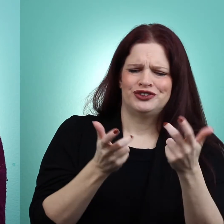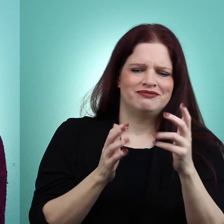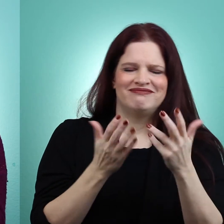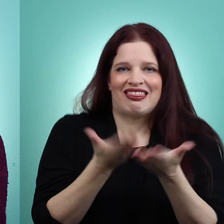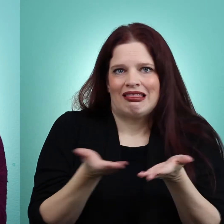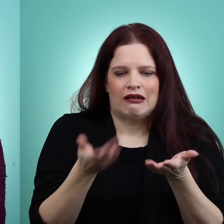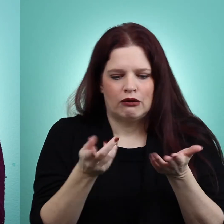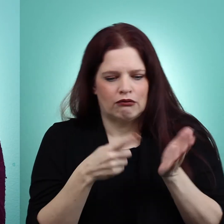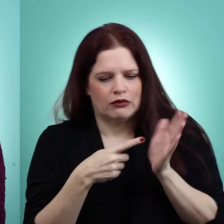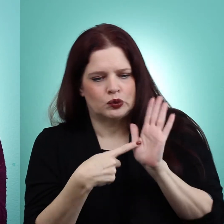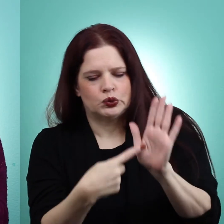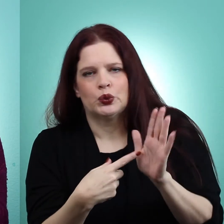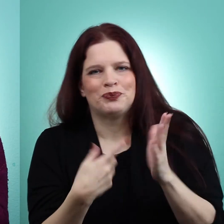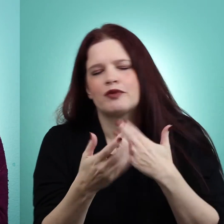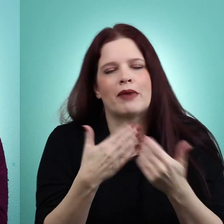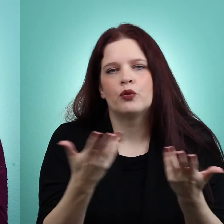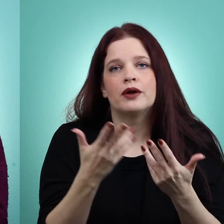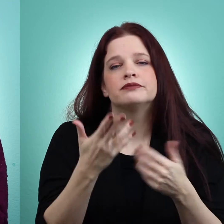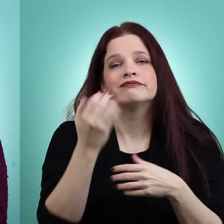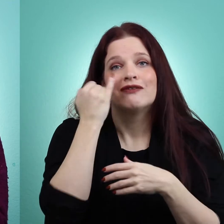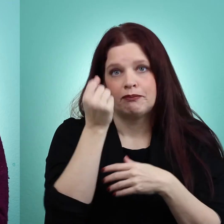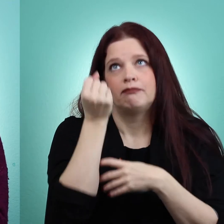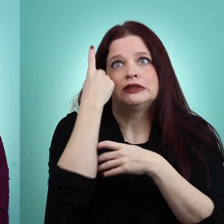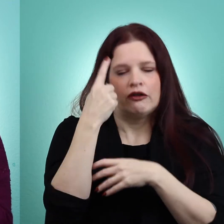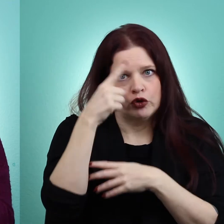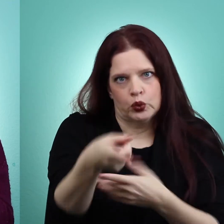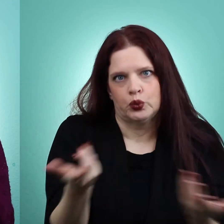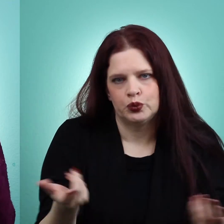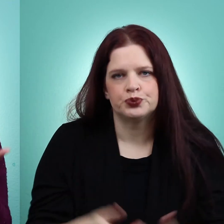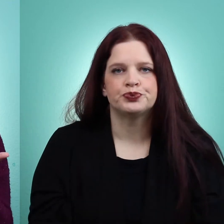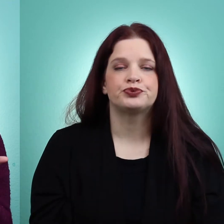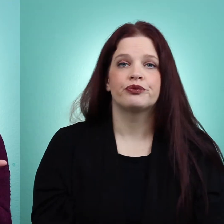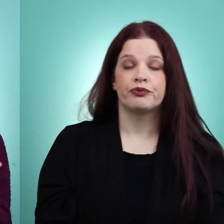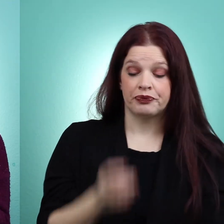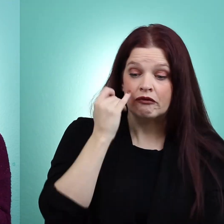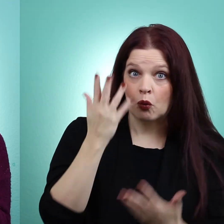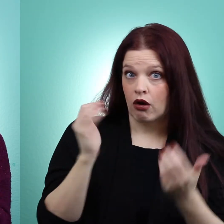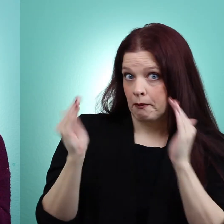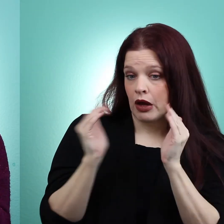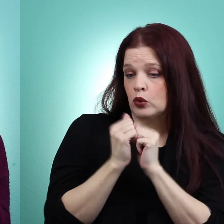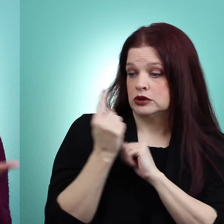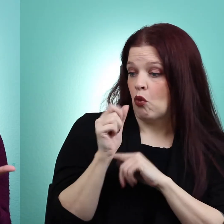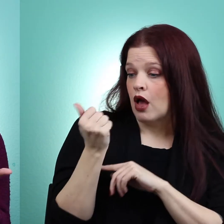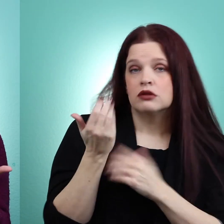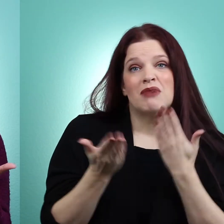family feature, which trait, as long as it's something that makes sense to you, unless you're wanting to compare it with someone else's family, say your partner's